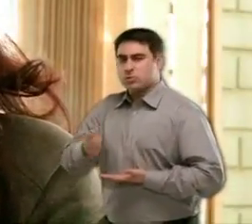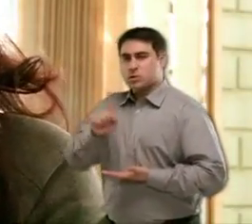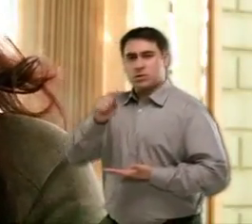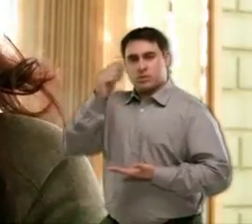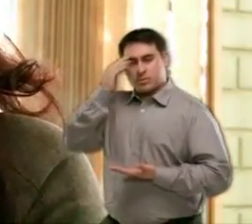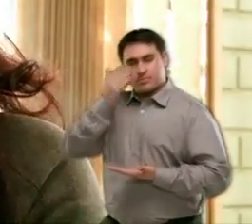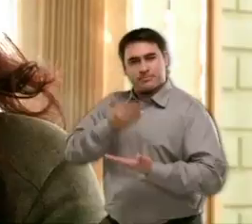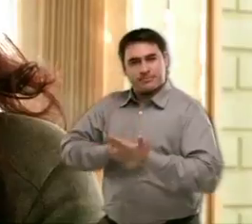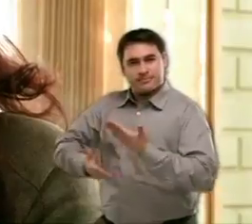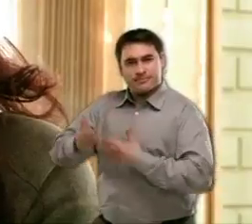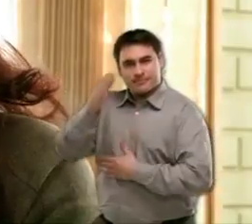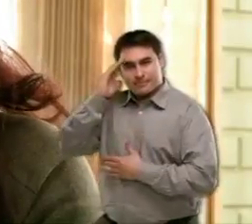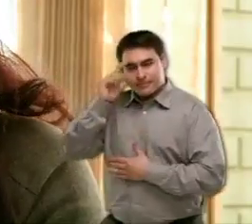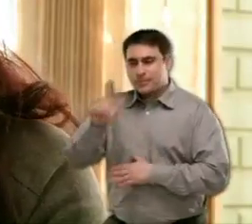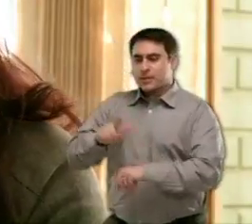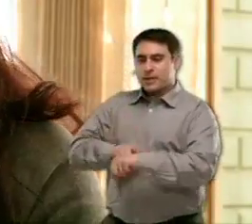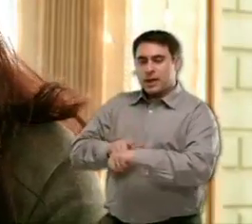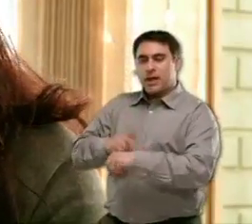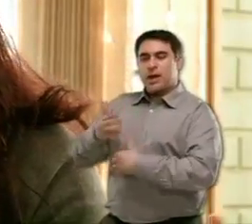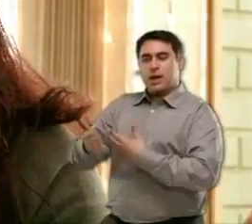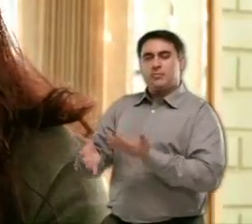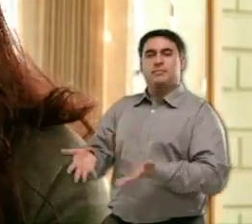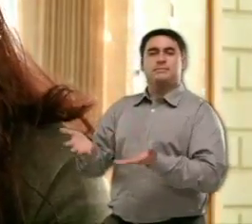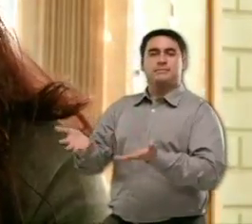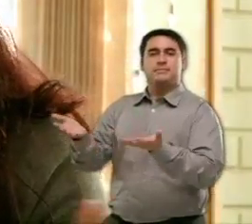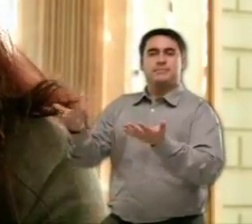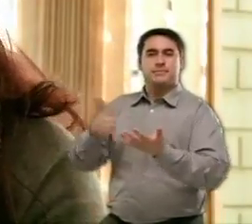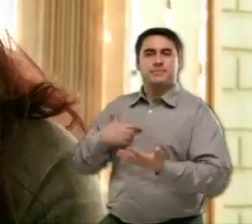that he has his limitations. But he has shown he can get far beyond